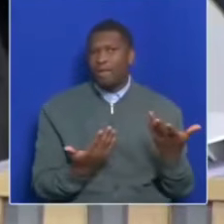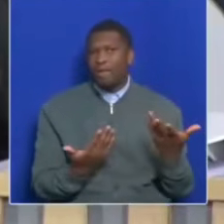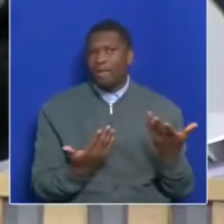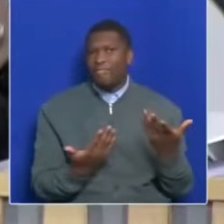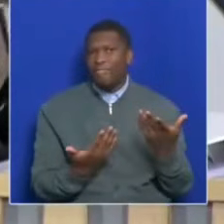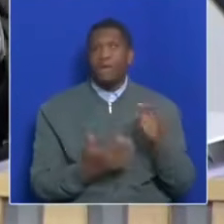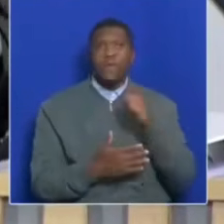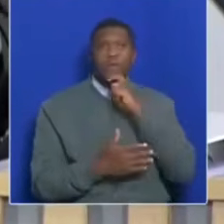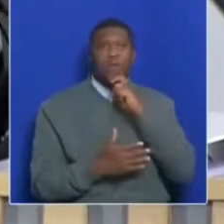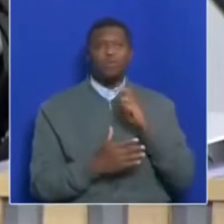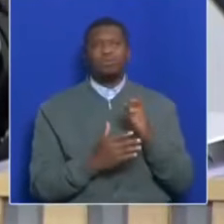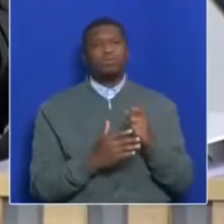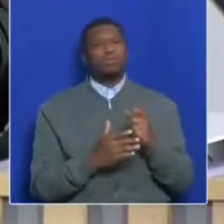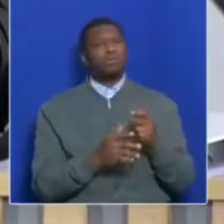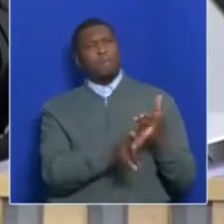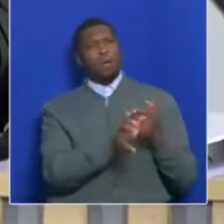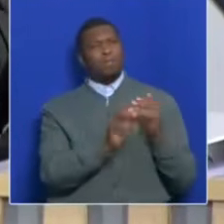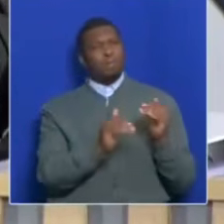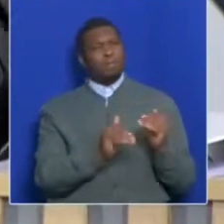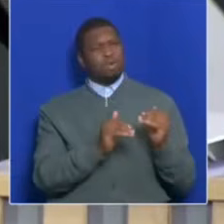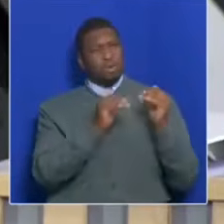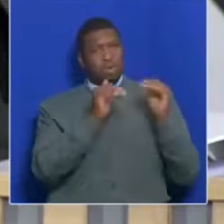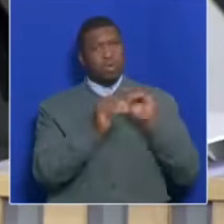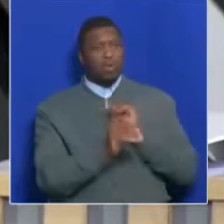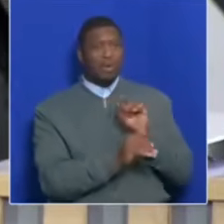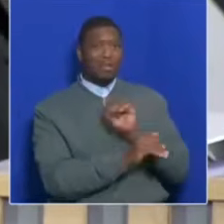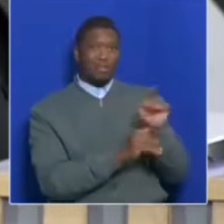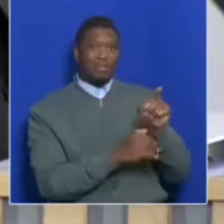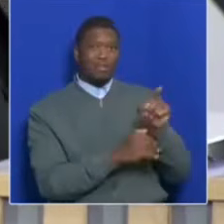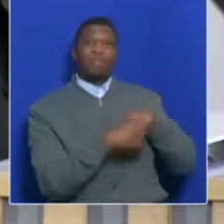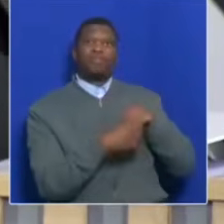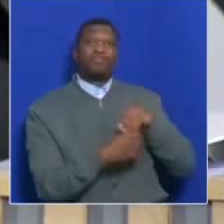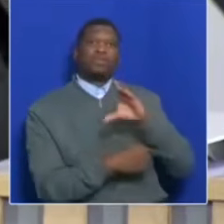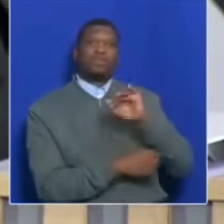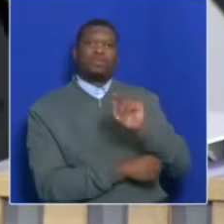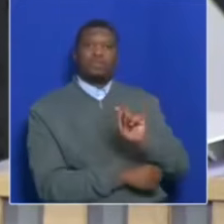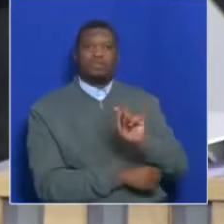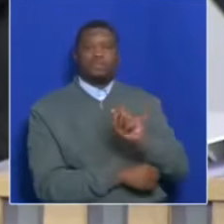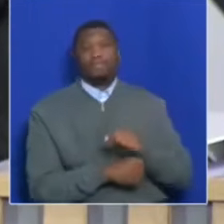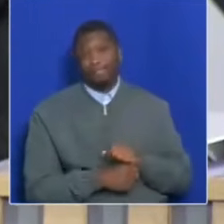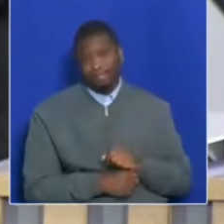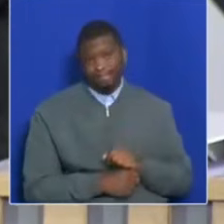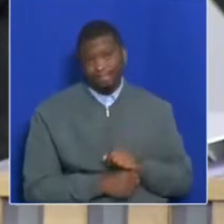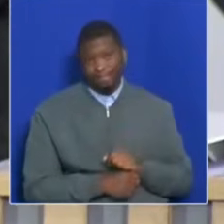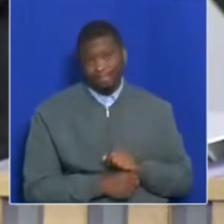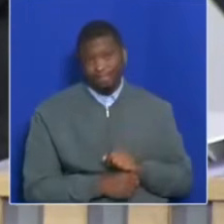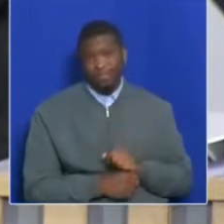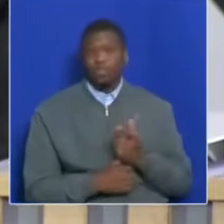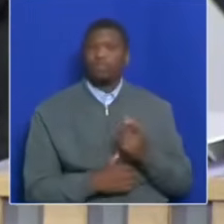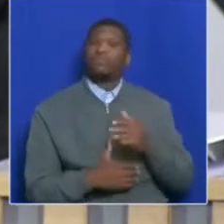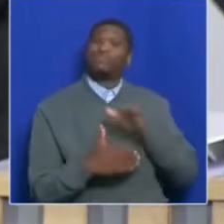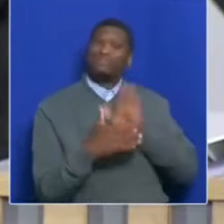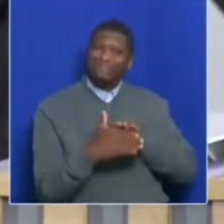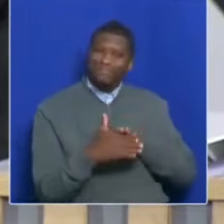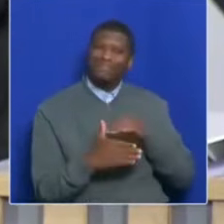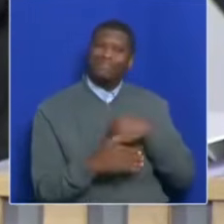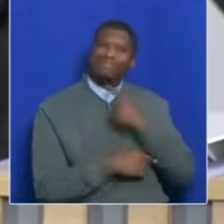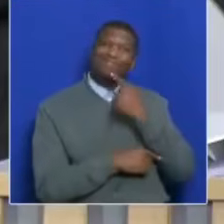because they are cash in transit suspects. So that is why I'm saying the the suspects that are killed